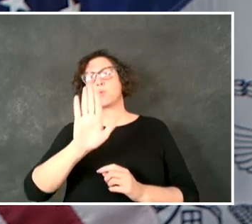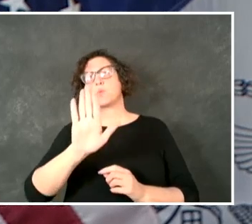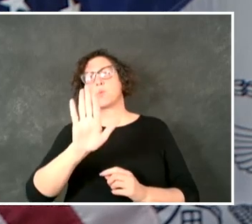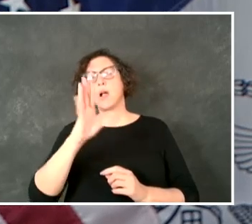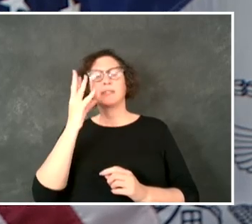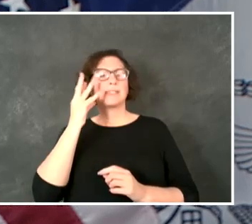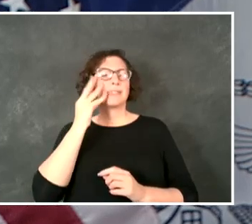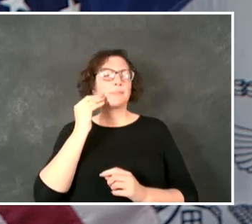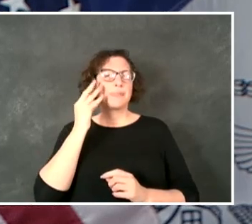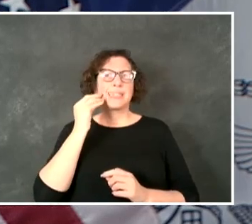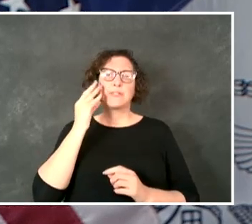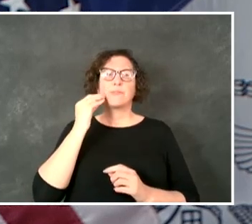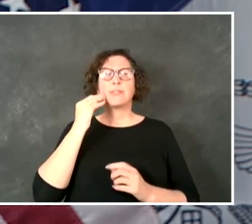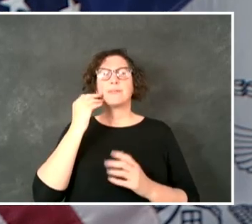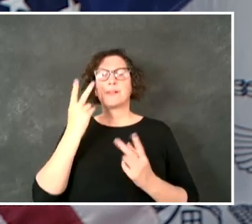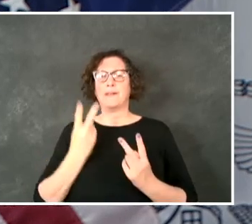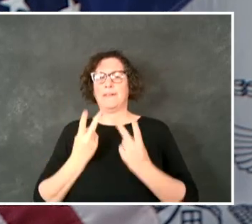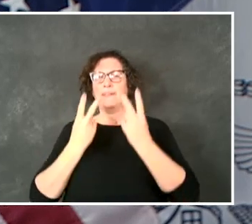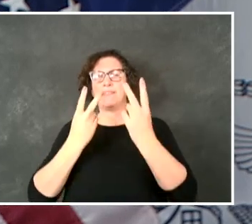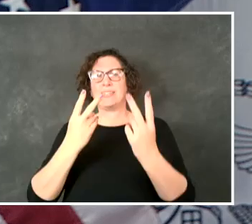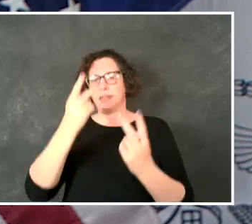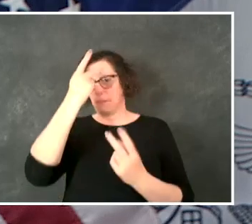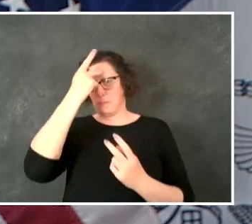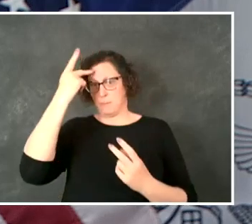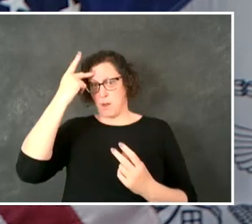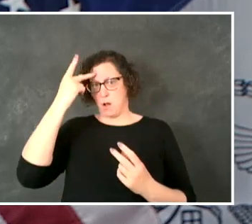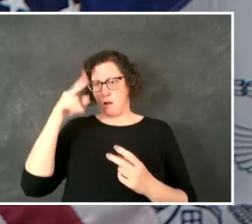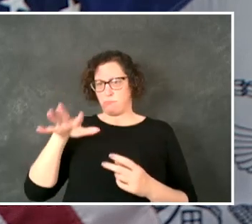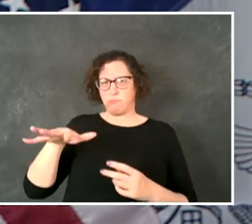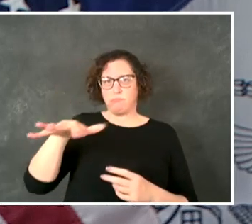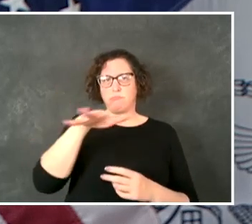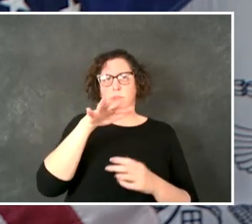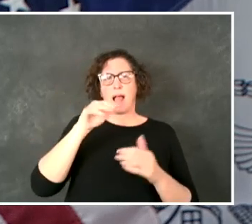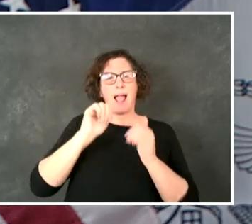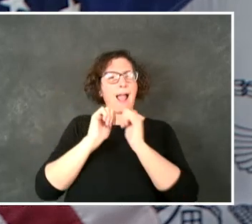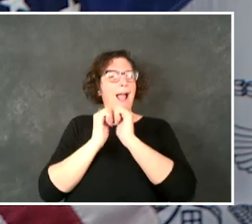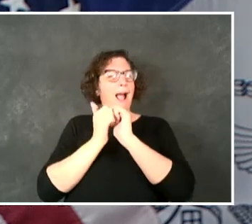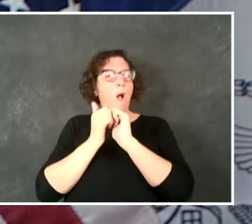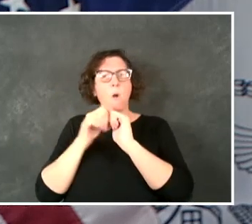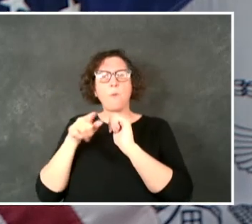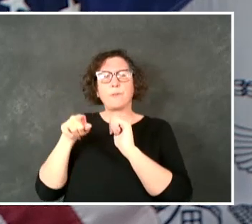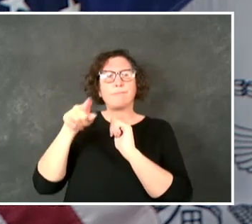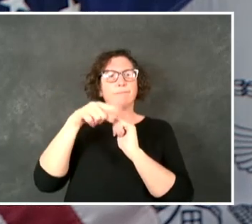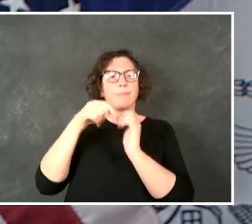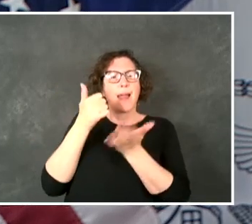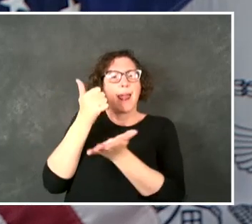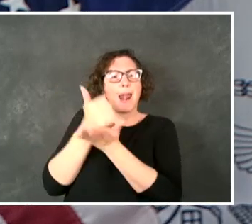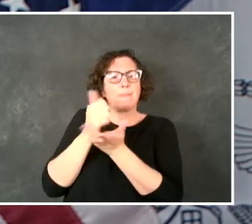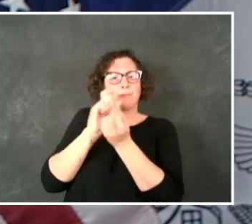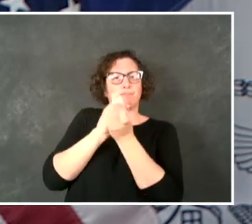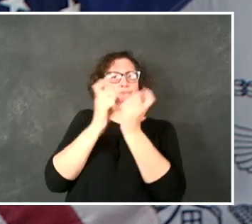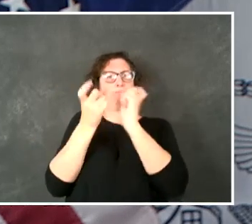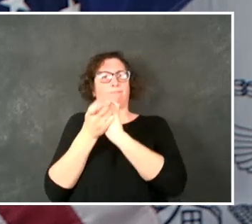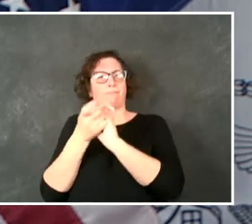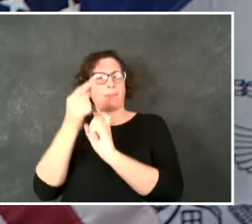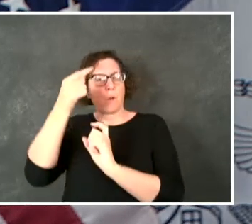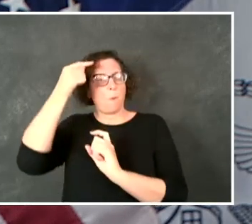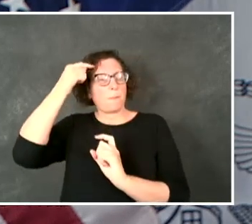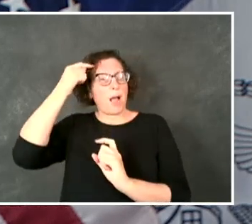PERSONAL EXPERIENCES IN THE PARK CHANGED YOUR MIND OR DECISION MAKING WHEN IT CAME TO OPENING STREETS AROUND PARKS. I KNOW WHEN I'VE